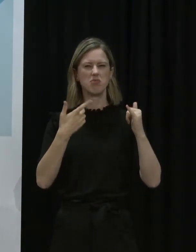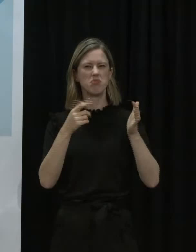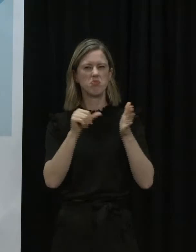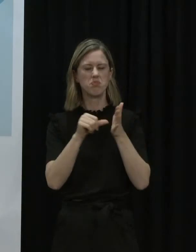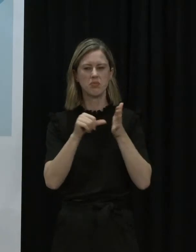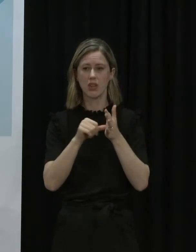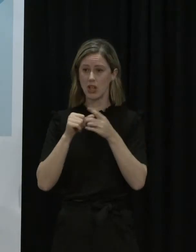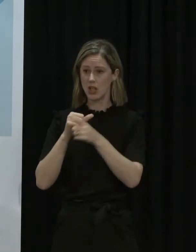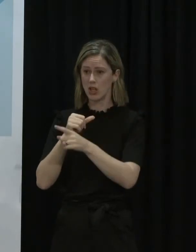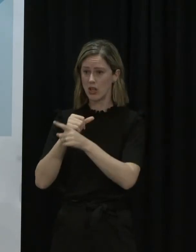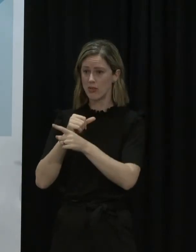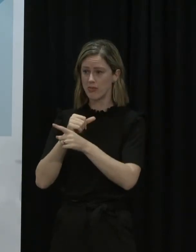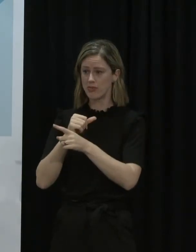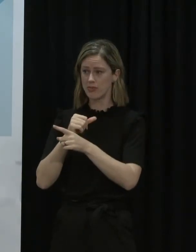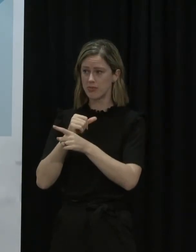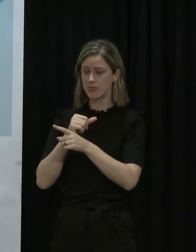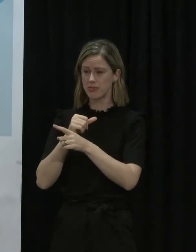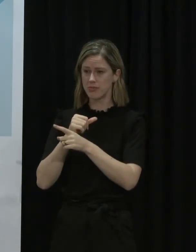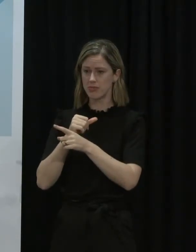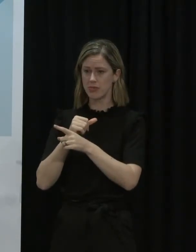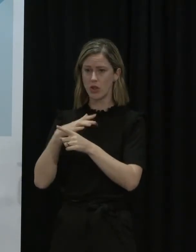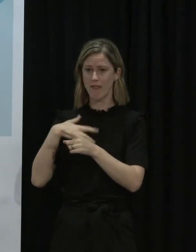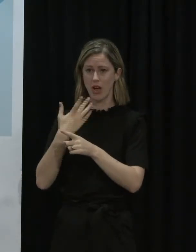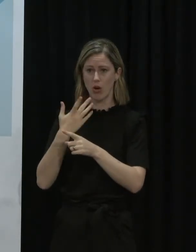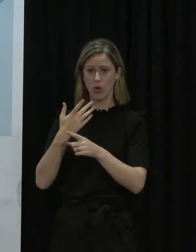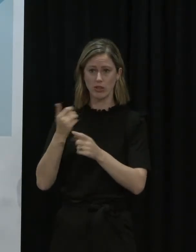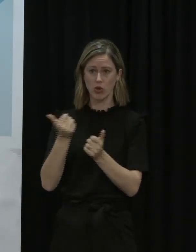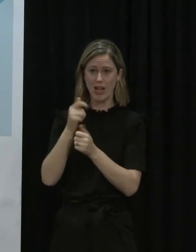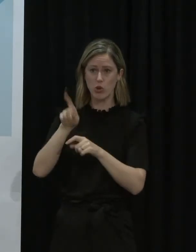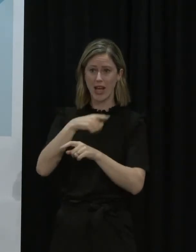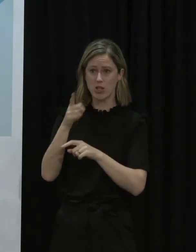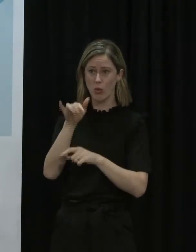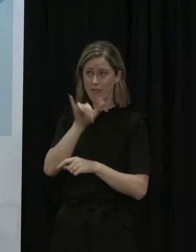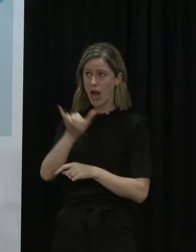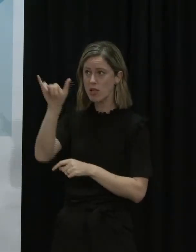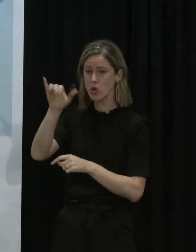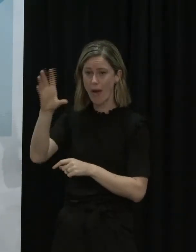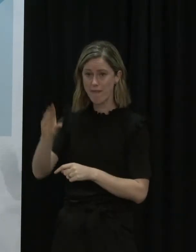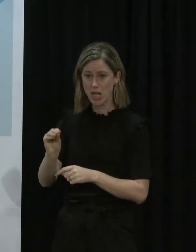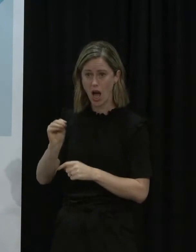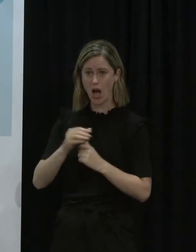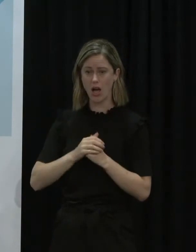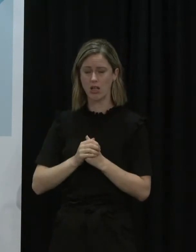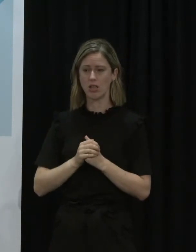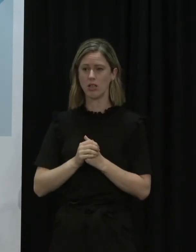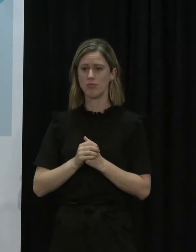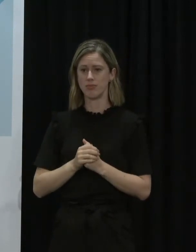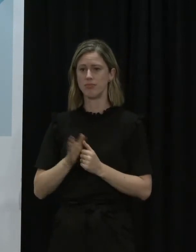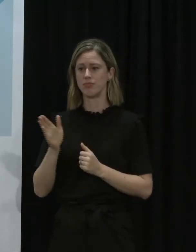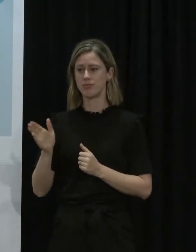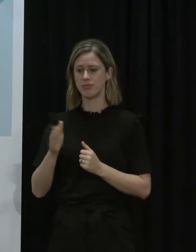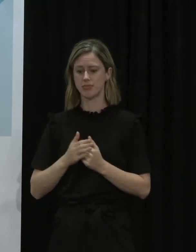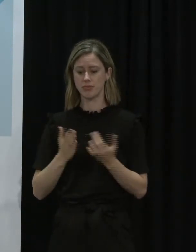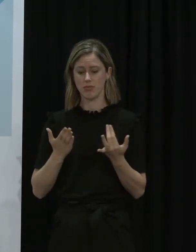be cancelling flights because it is a blunt tool. Do you stand by cancellation of